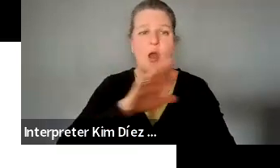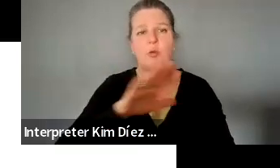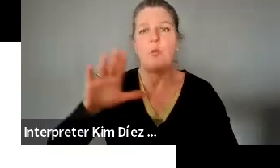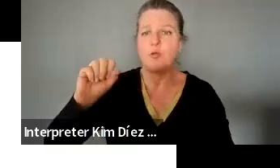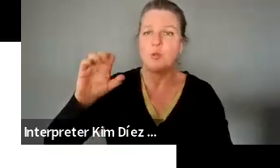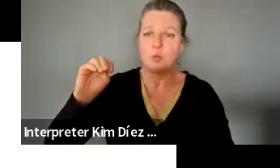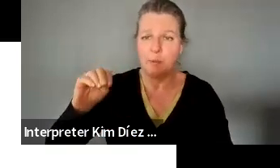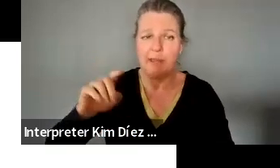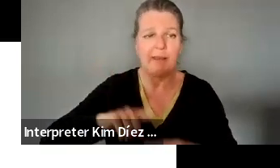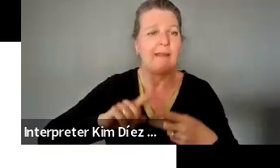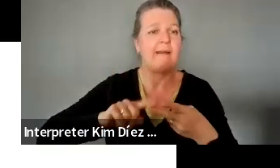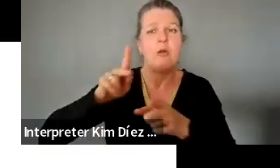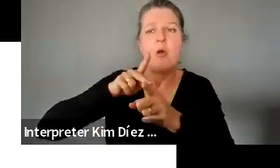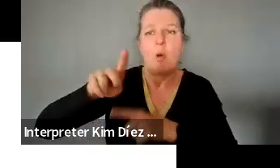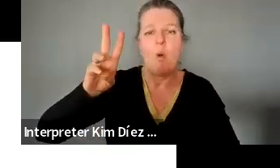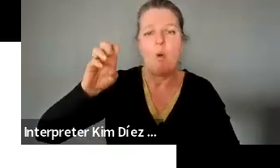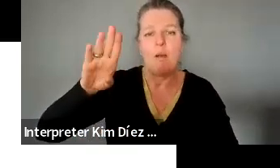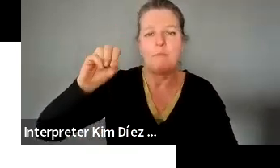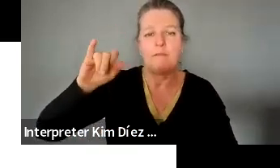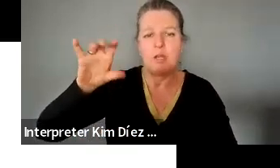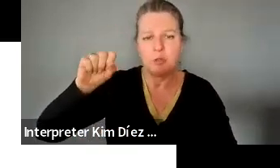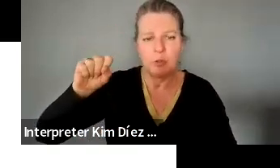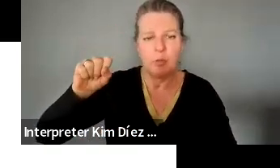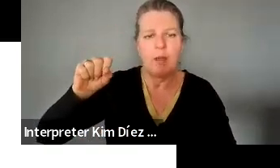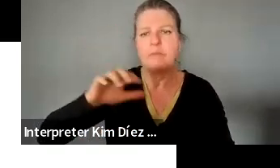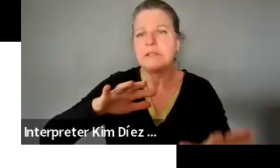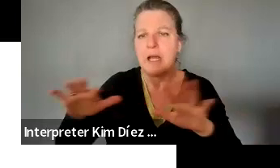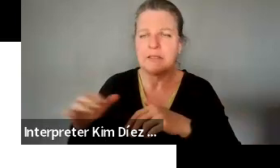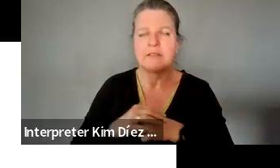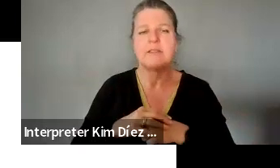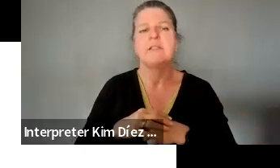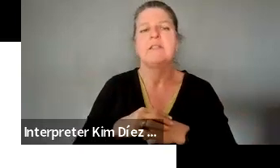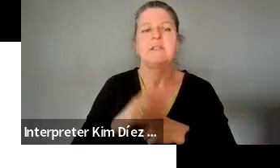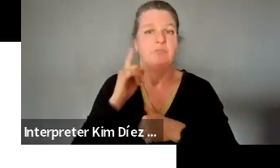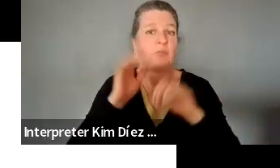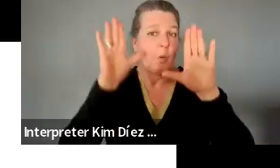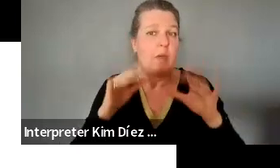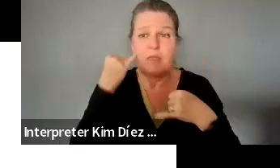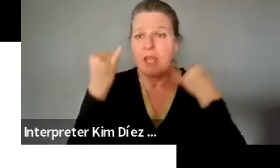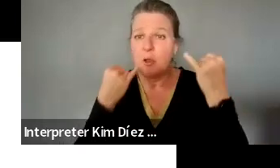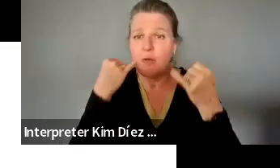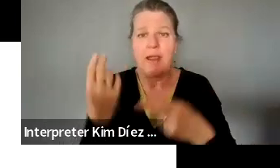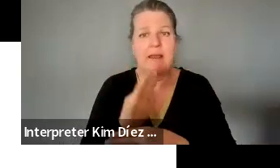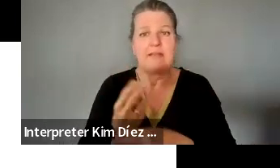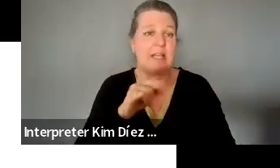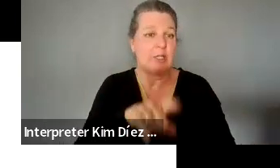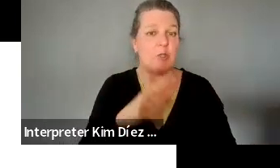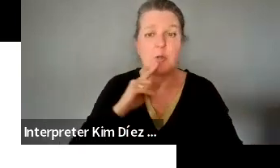or your professional websites and things like that. And we think it's a great idea to use it. So, woo hoo, and here we go.